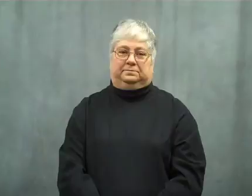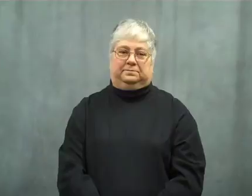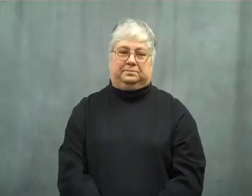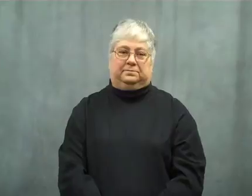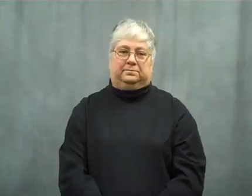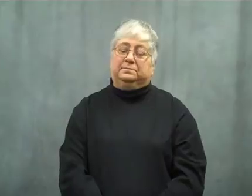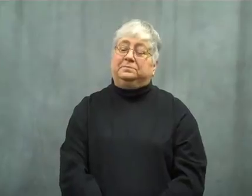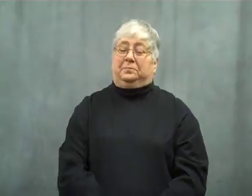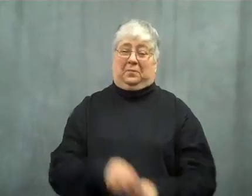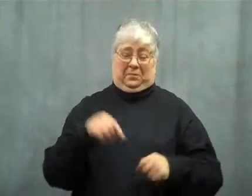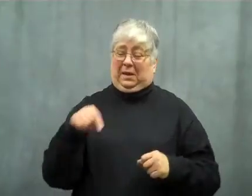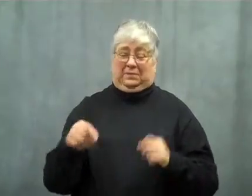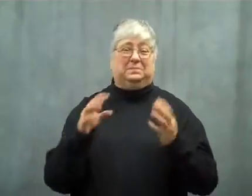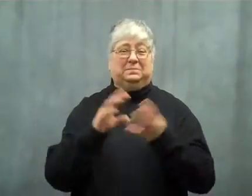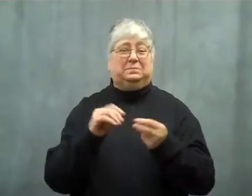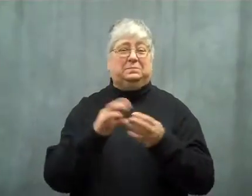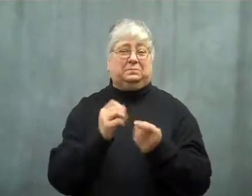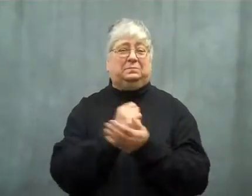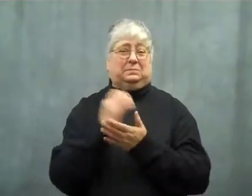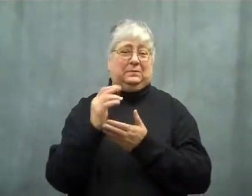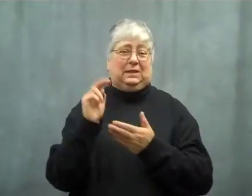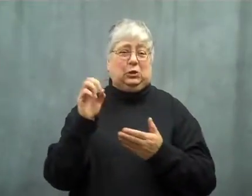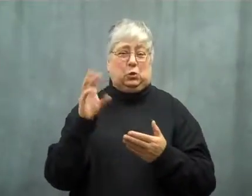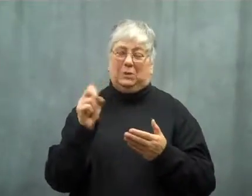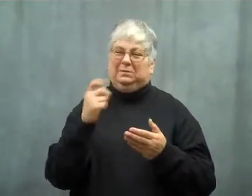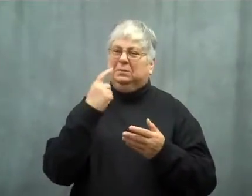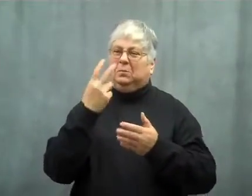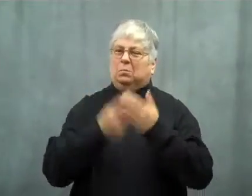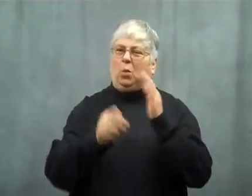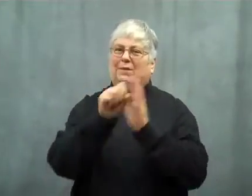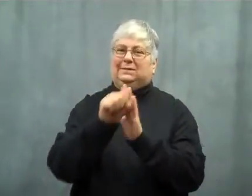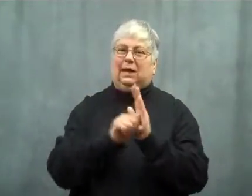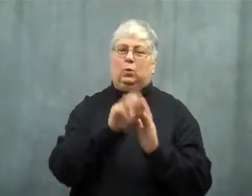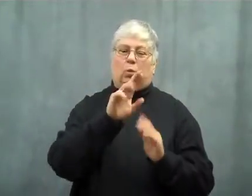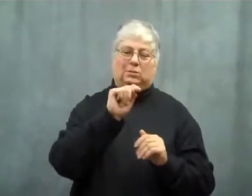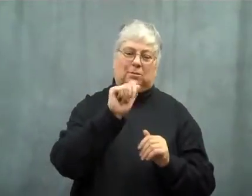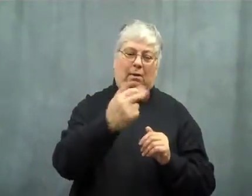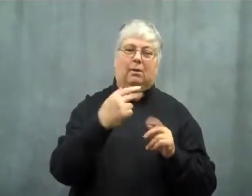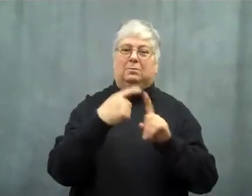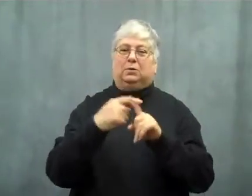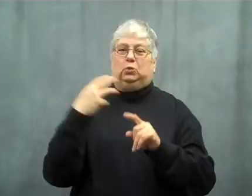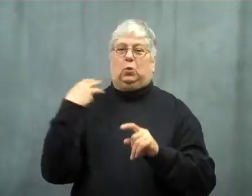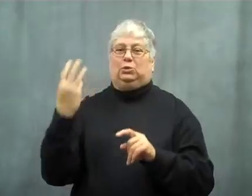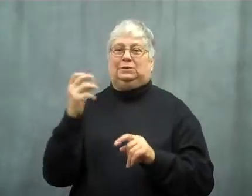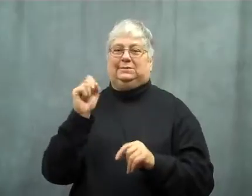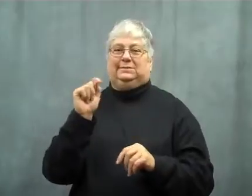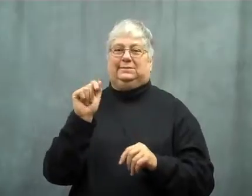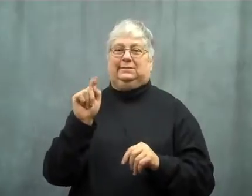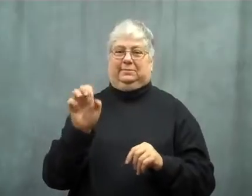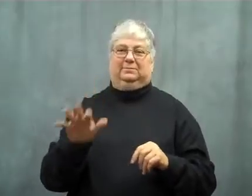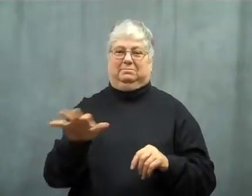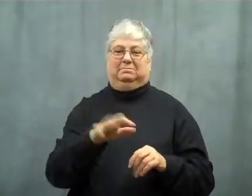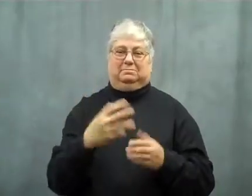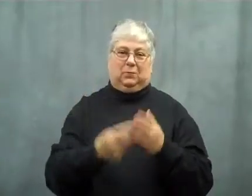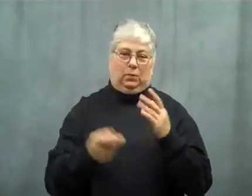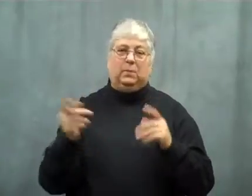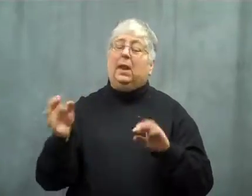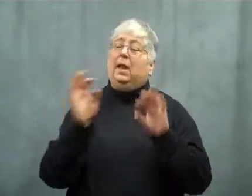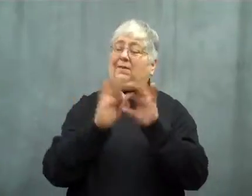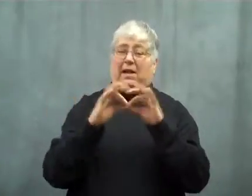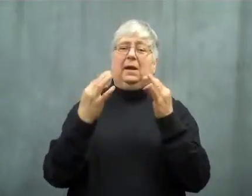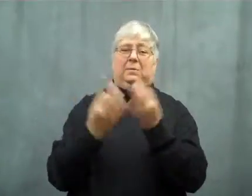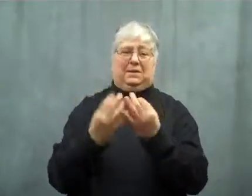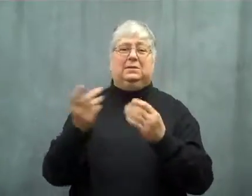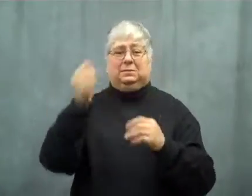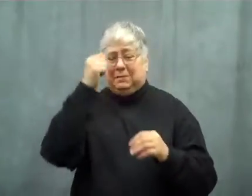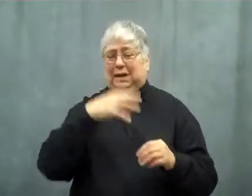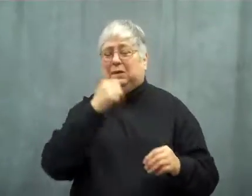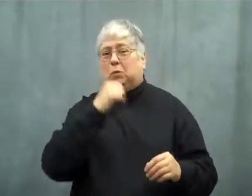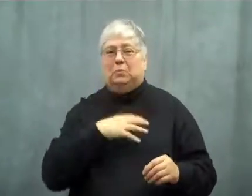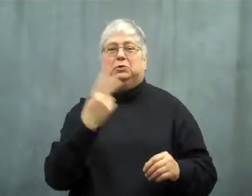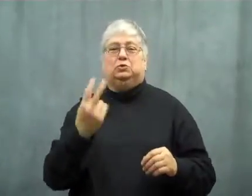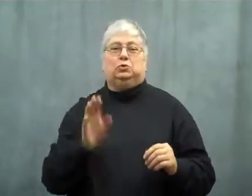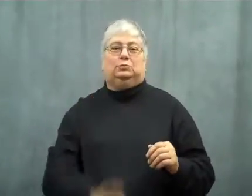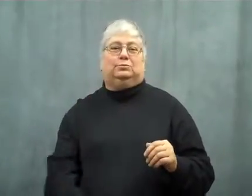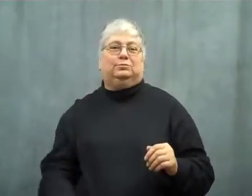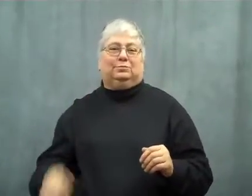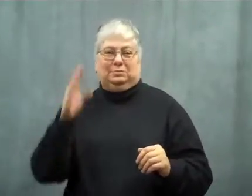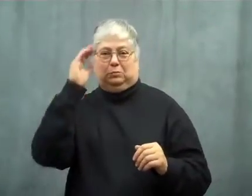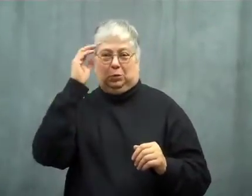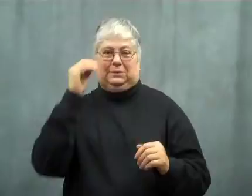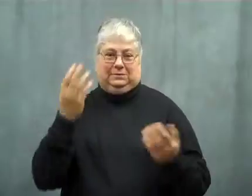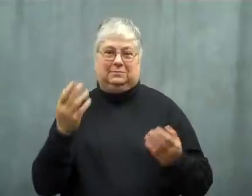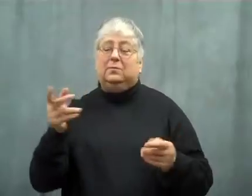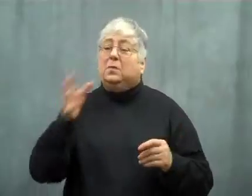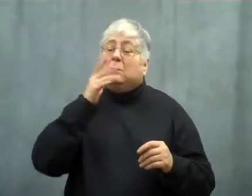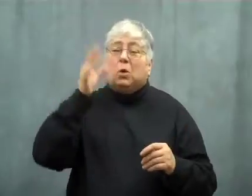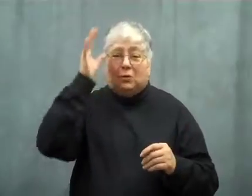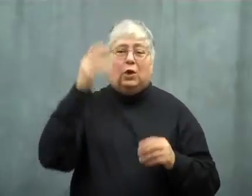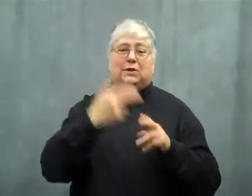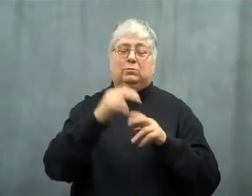This news story occurred in both Utah and Washington states.